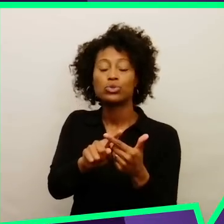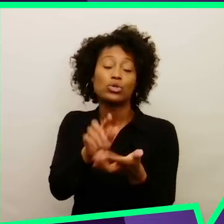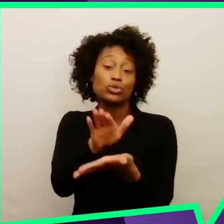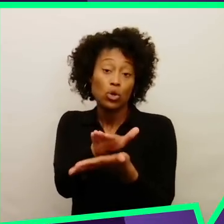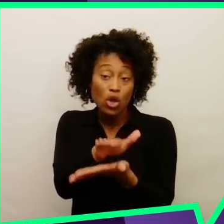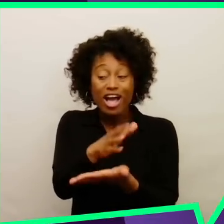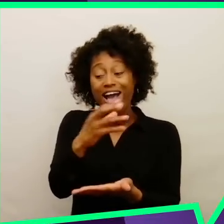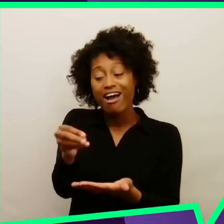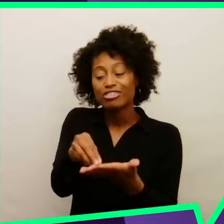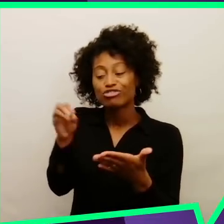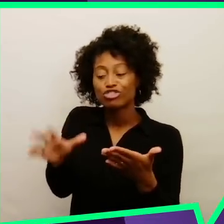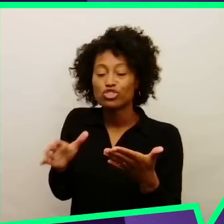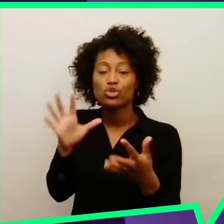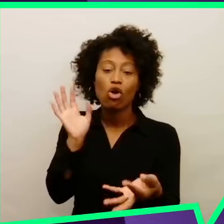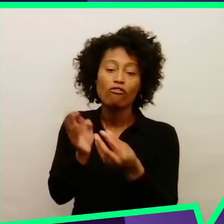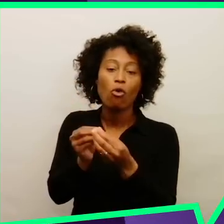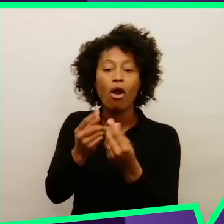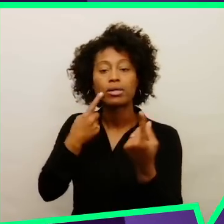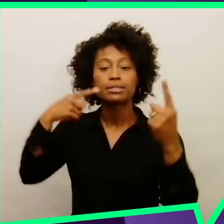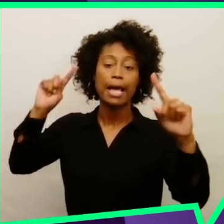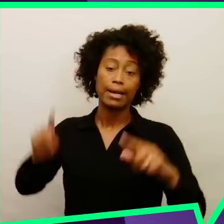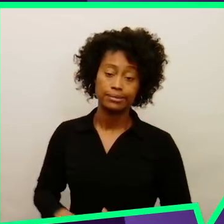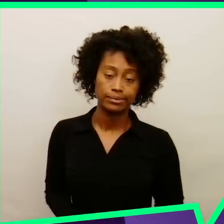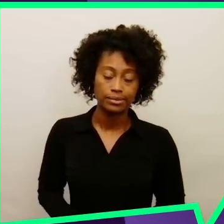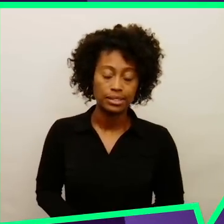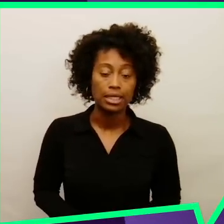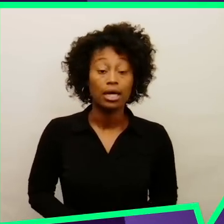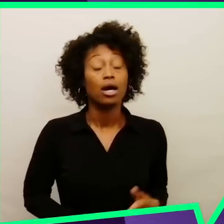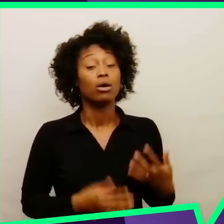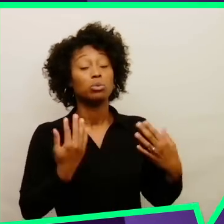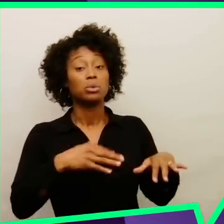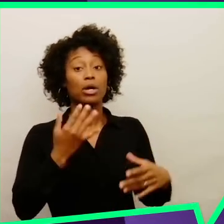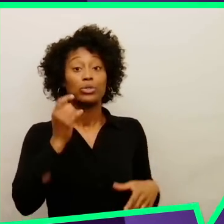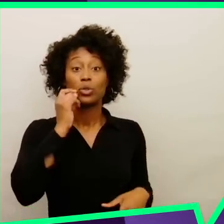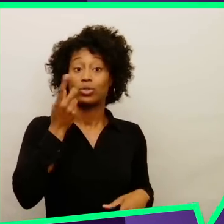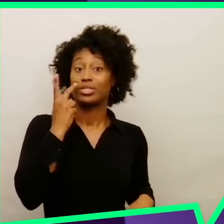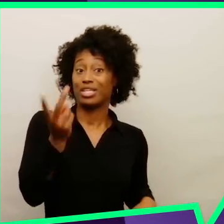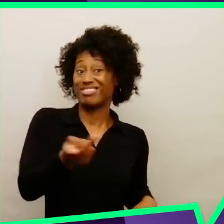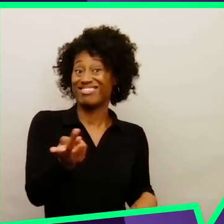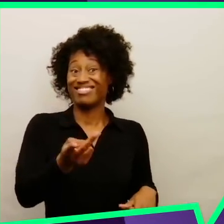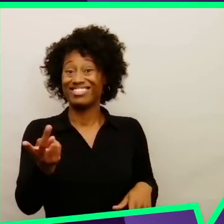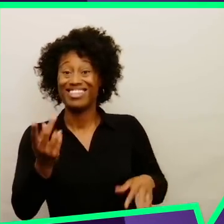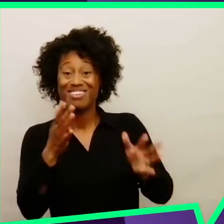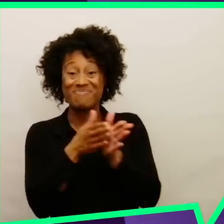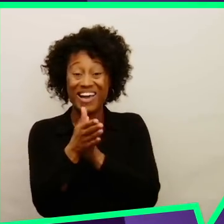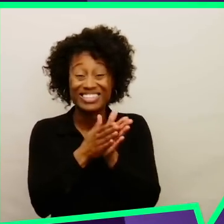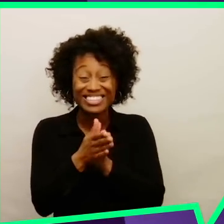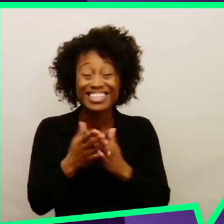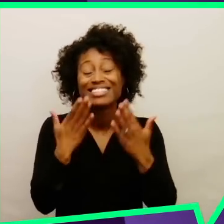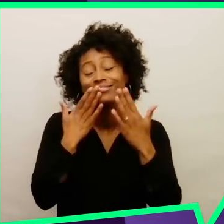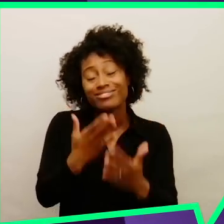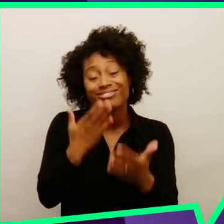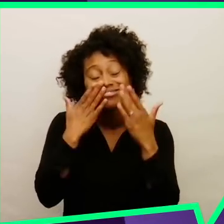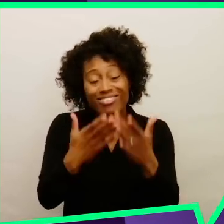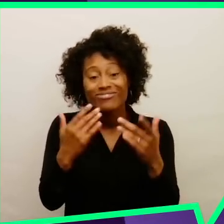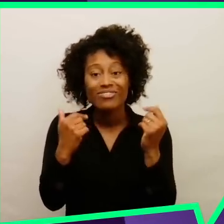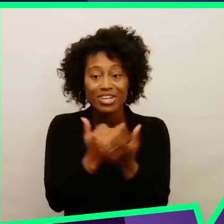Well, it's pretty clear to see you all have some incredible passion. A huge thank you for all that you do at Cleverlike.